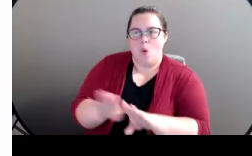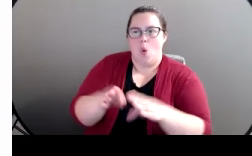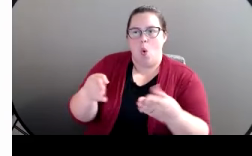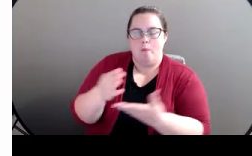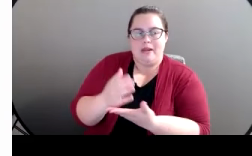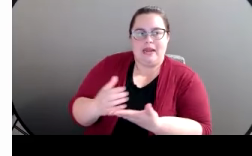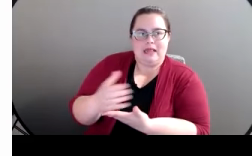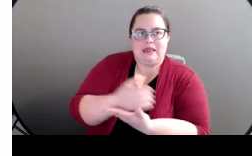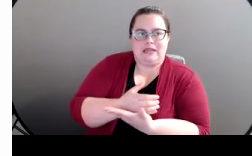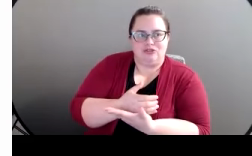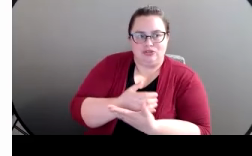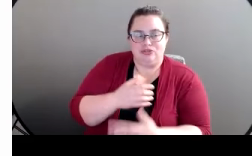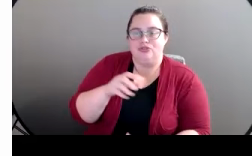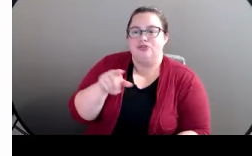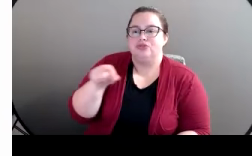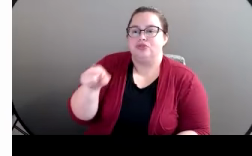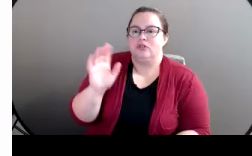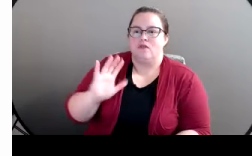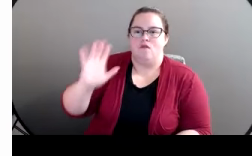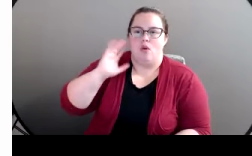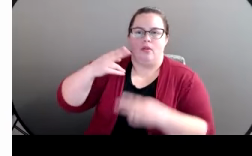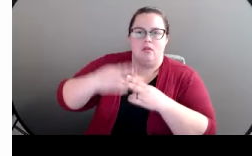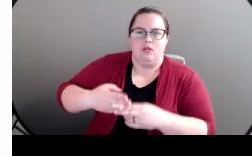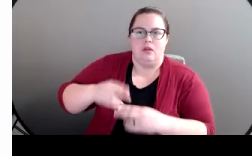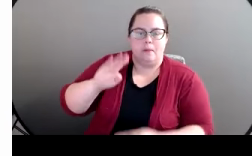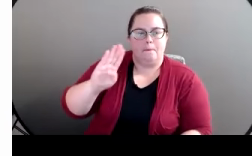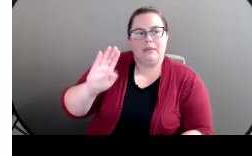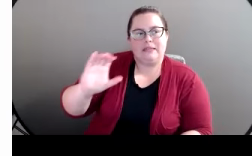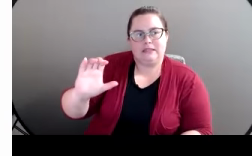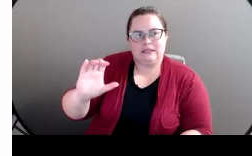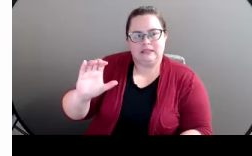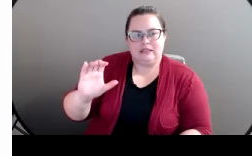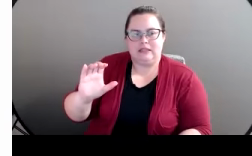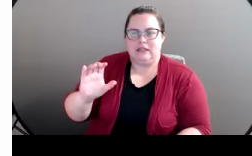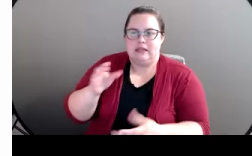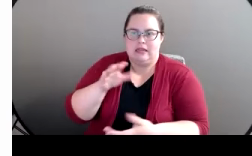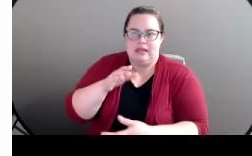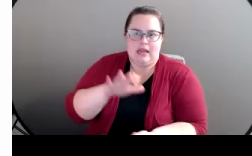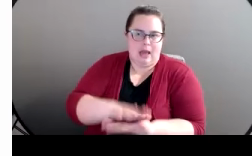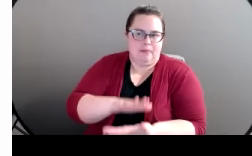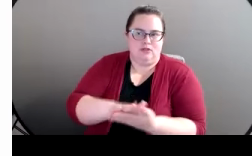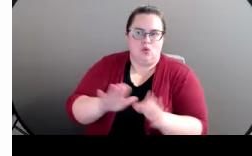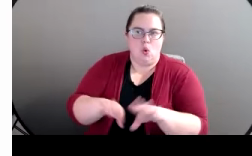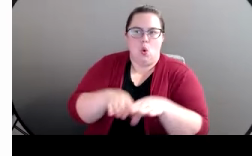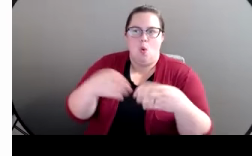So this is formerly known as BC Campus Open Ed. They sort of rebranded a little bit.